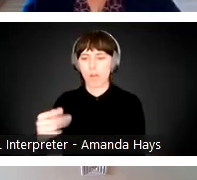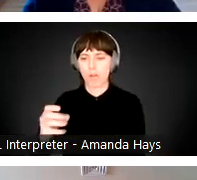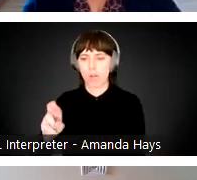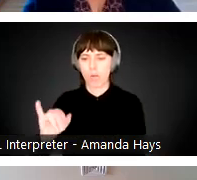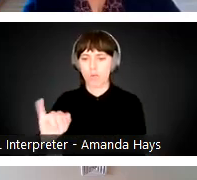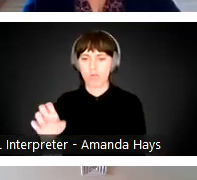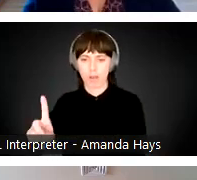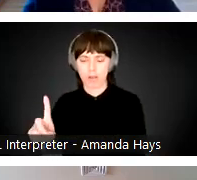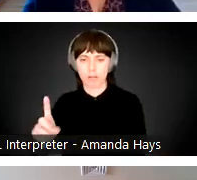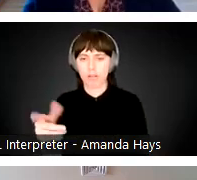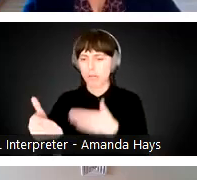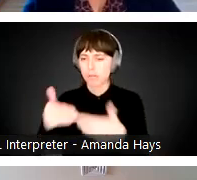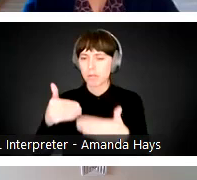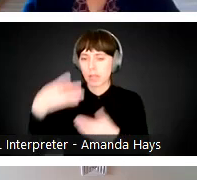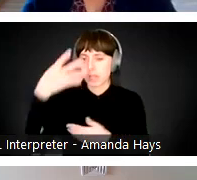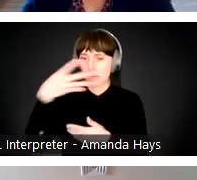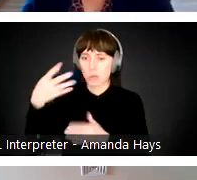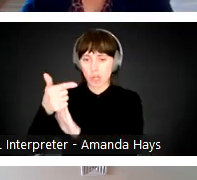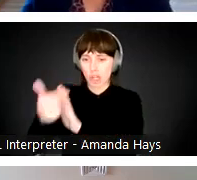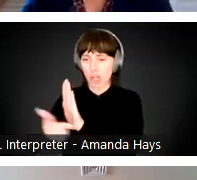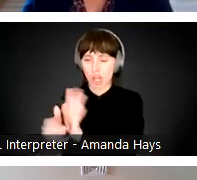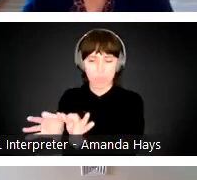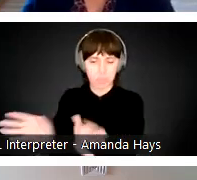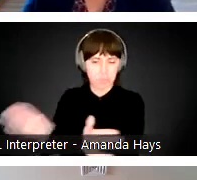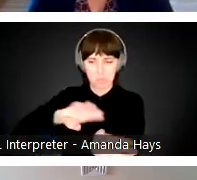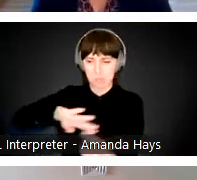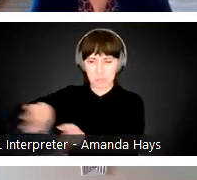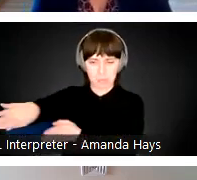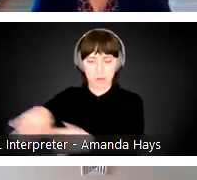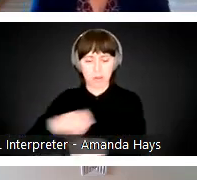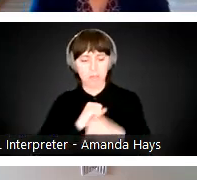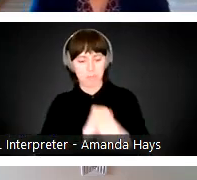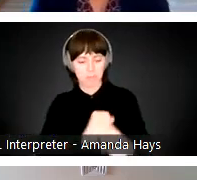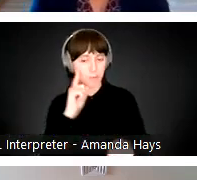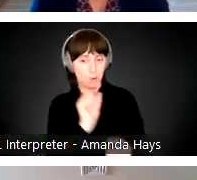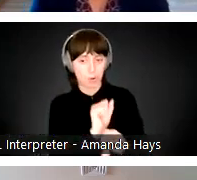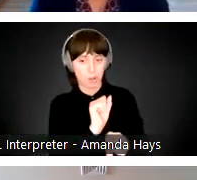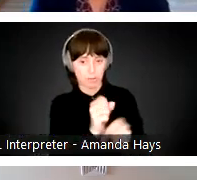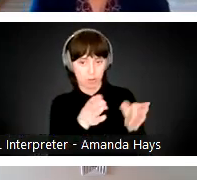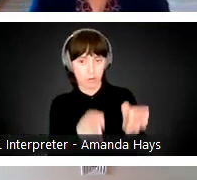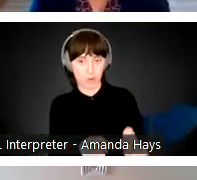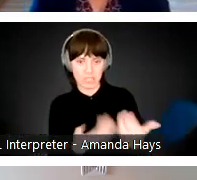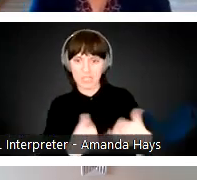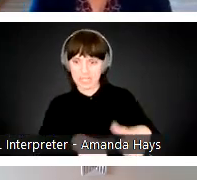immigration law, it becomes sort of irrelevant. And so, the protections for